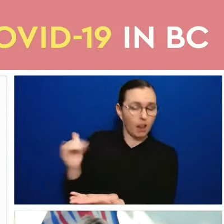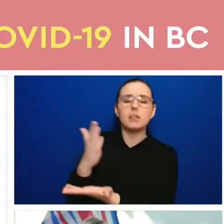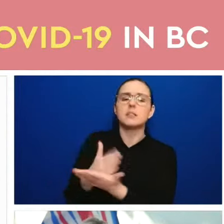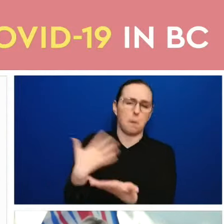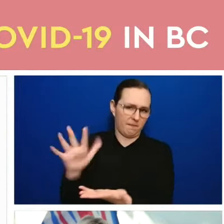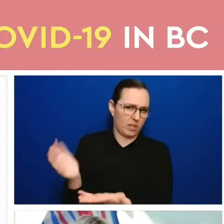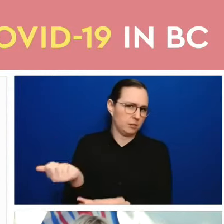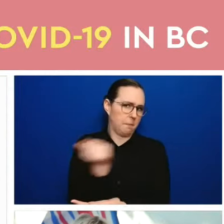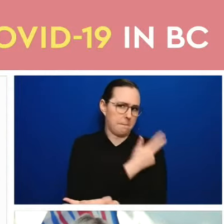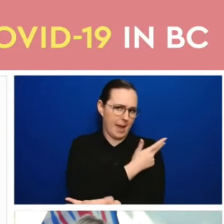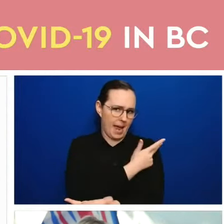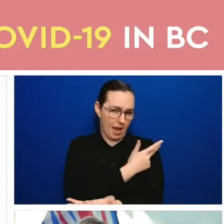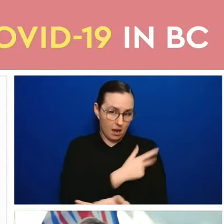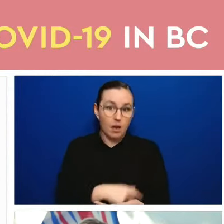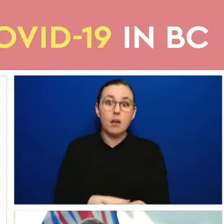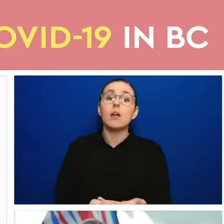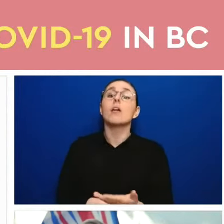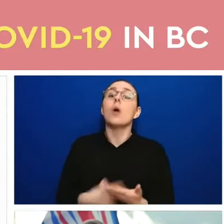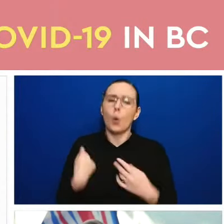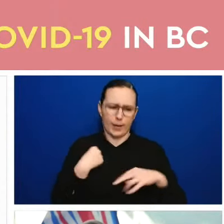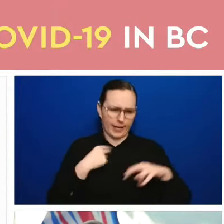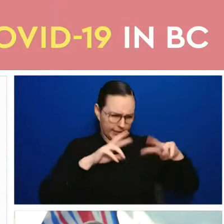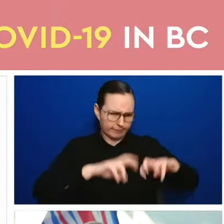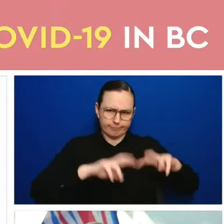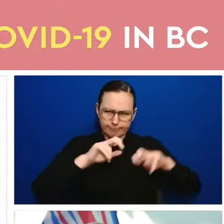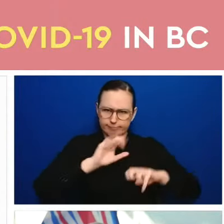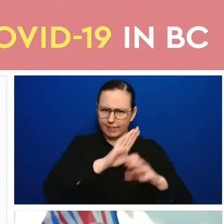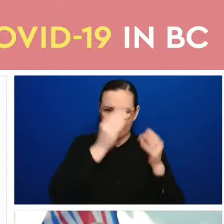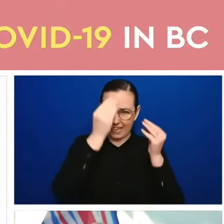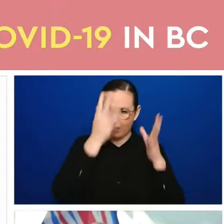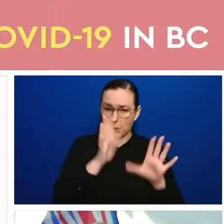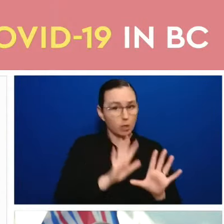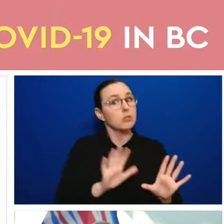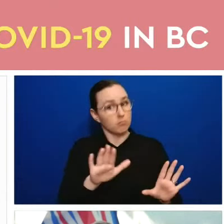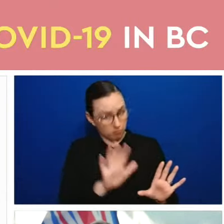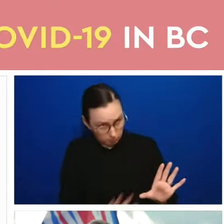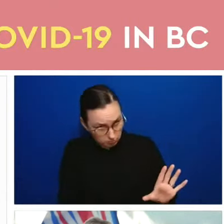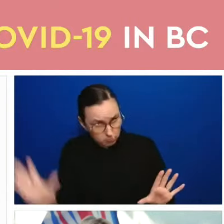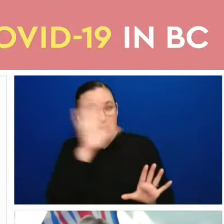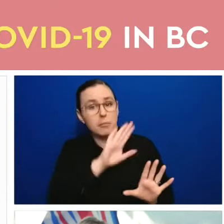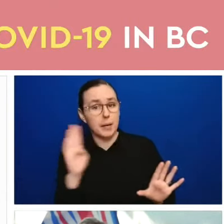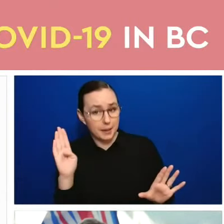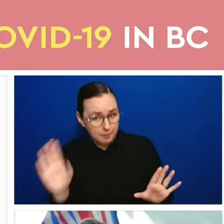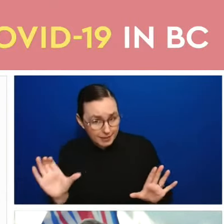they are on admission. Some of those people are still in hospital today. Some of them would have been